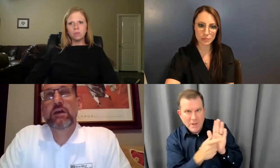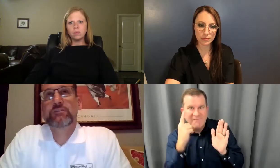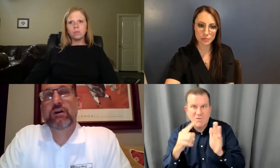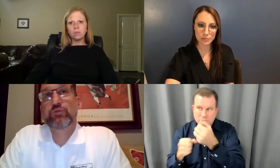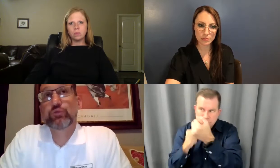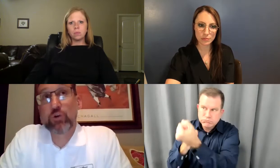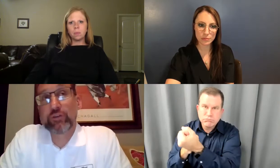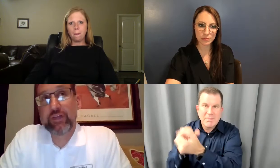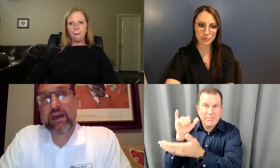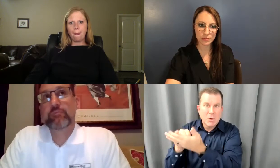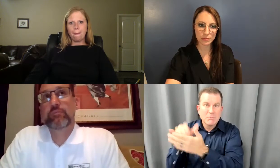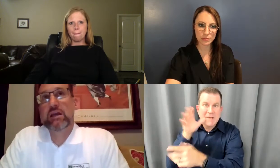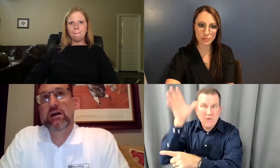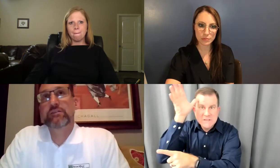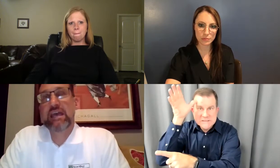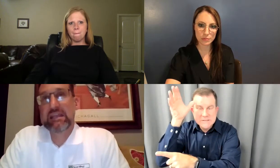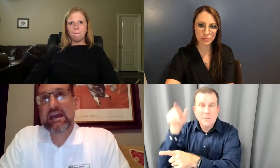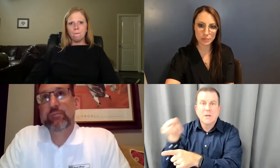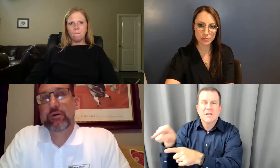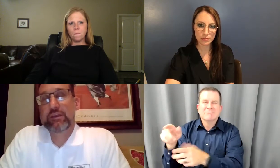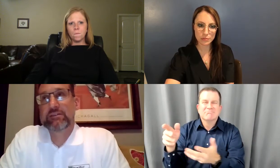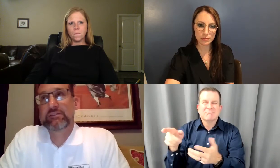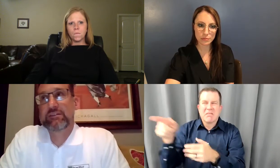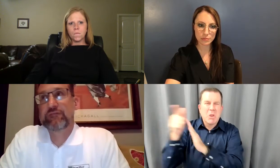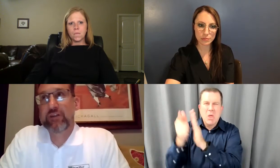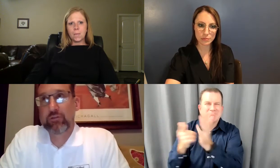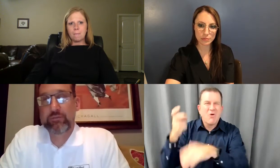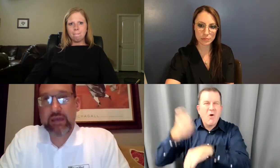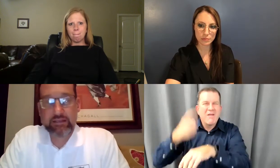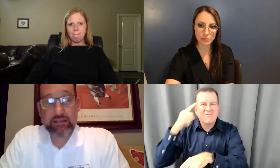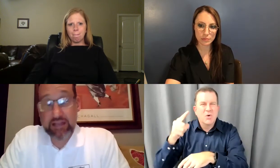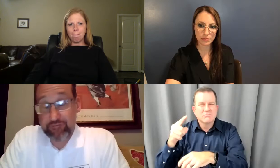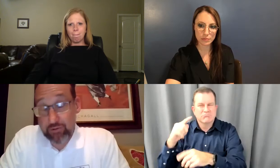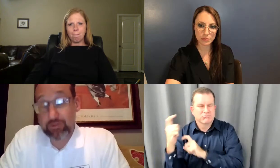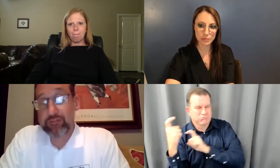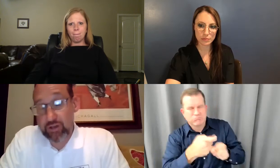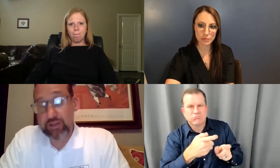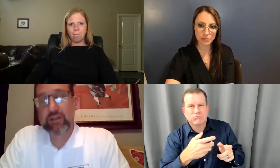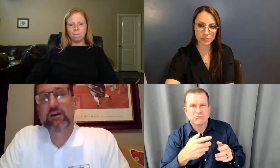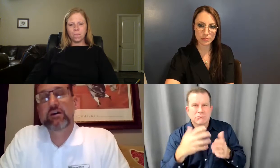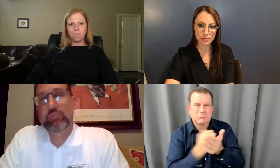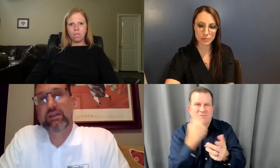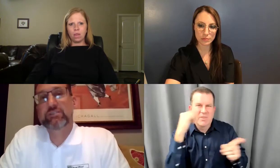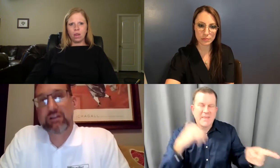And so as a result of that, because aid app is the federally mandated and federally funded protection